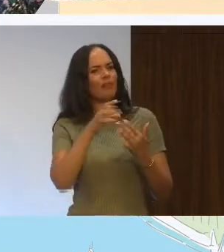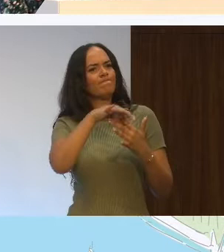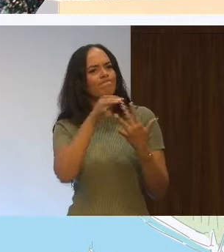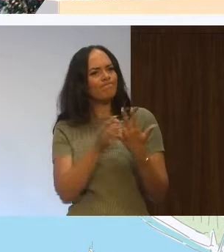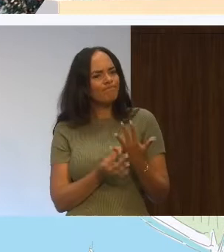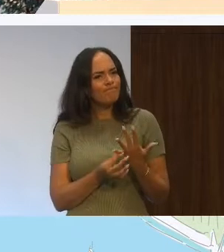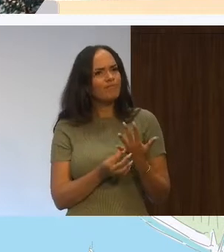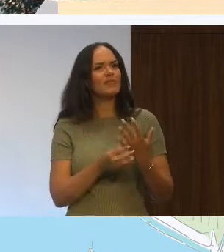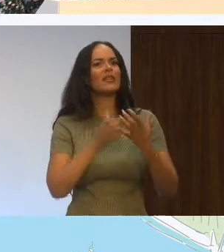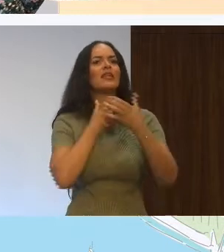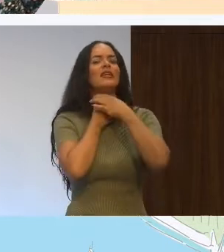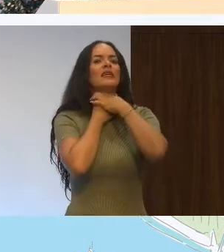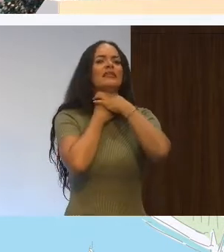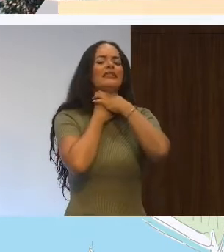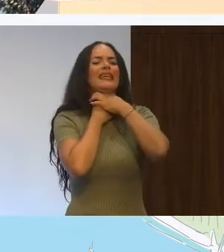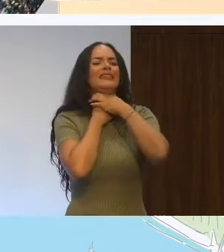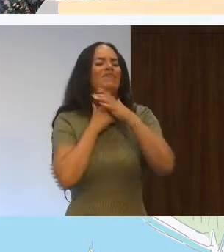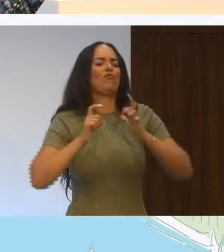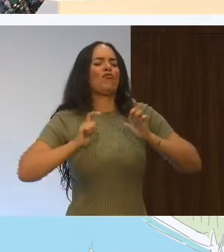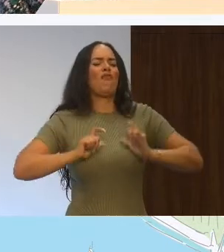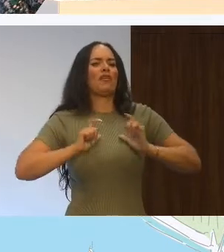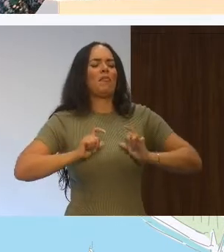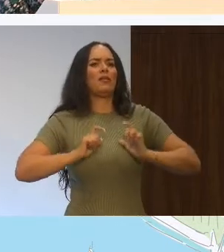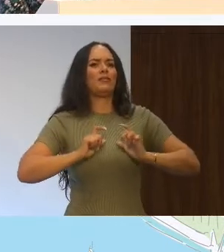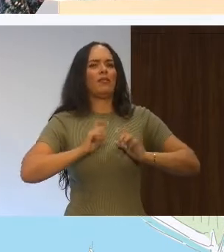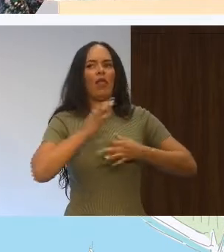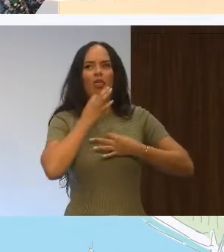cognitive problems, cravings and light sensitivity that also appear.